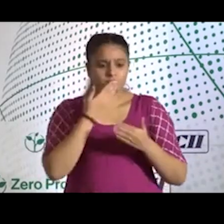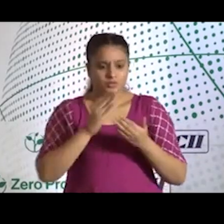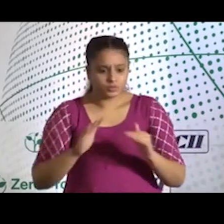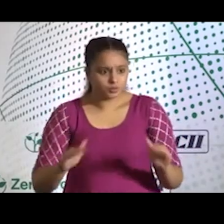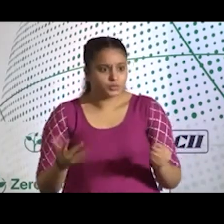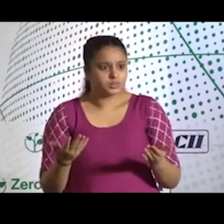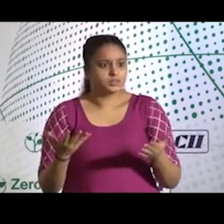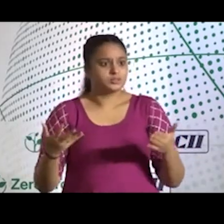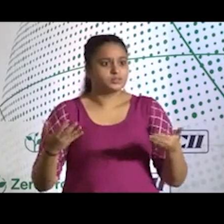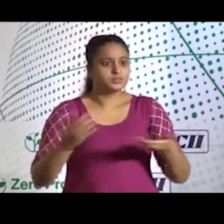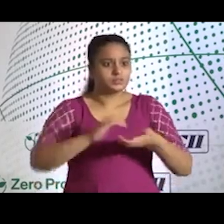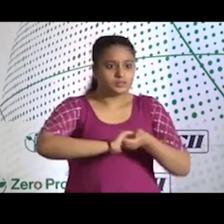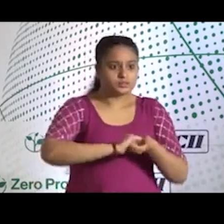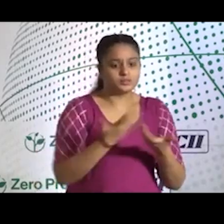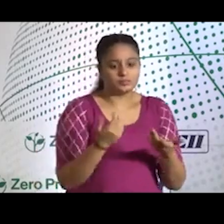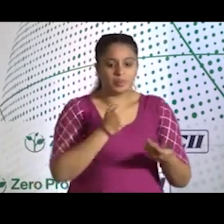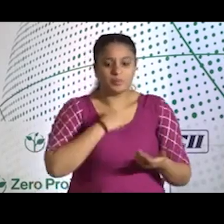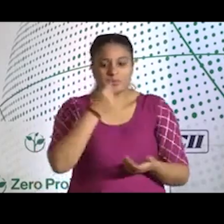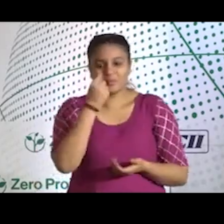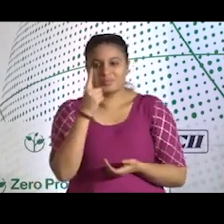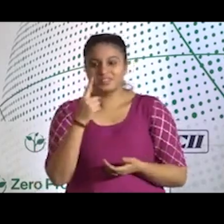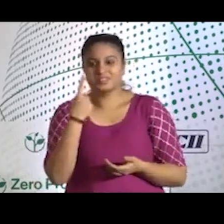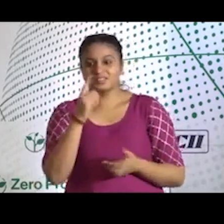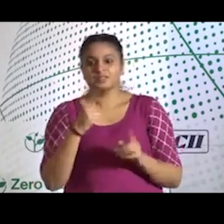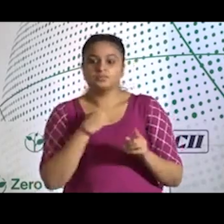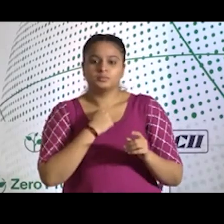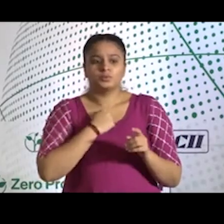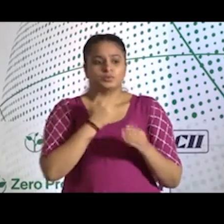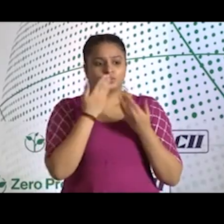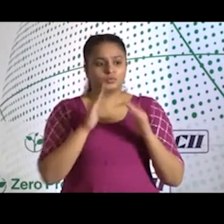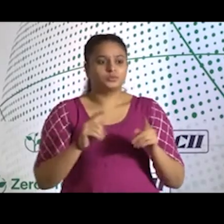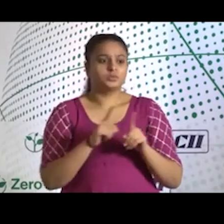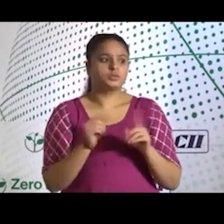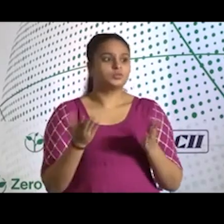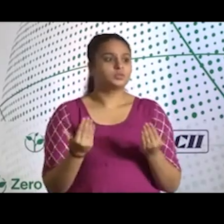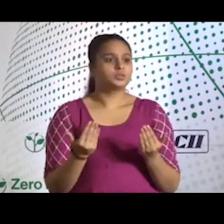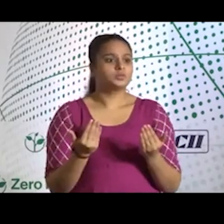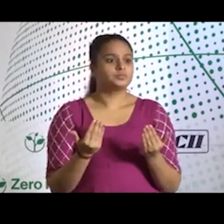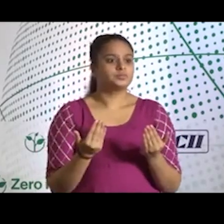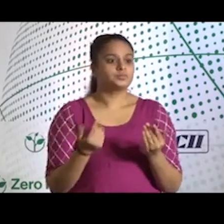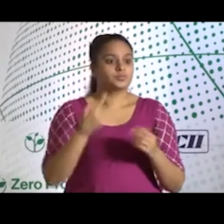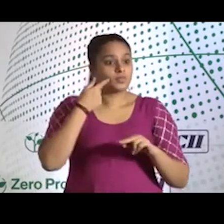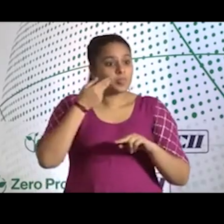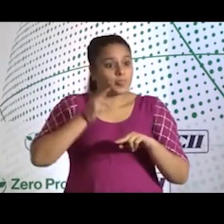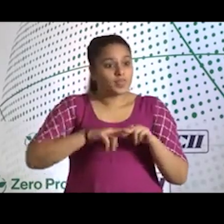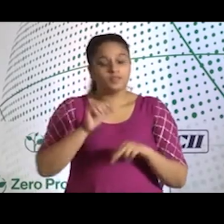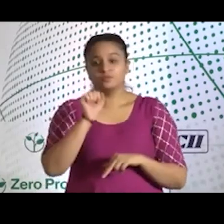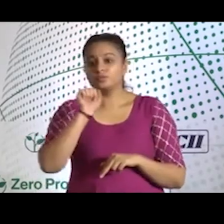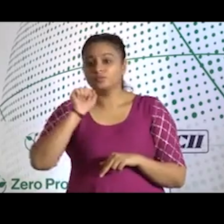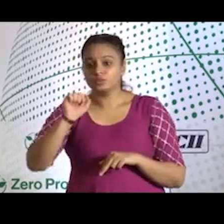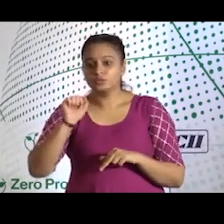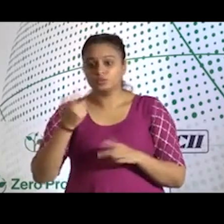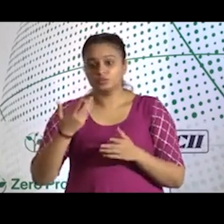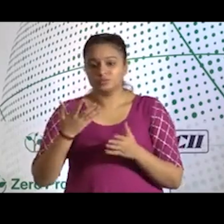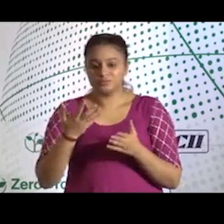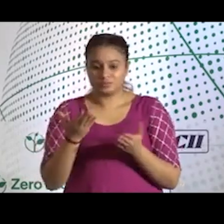my my child can do and they don't have that kind of opportunity. So I think if you can do that outreach to, you know, organizations